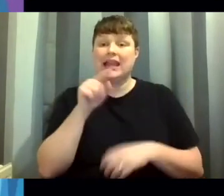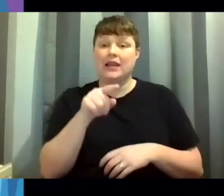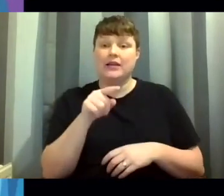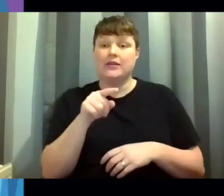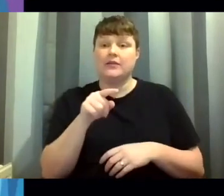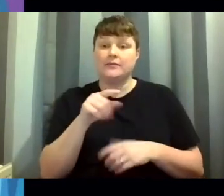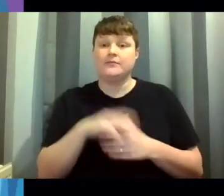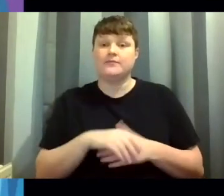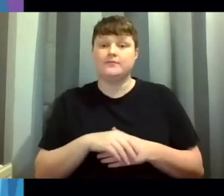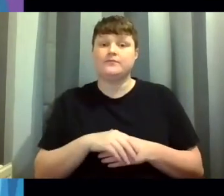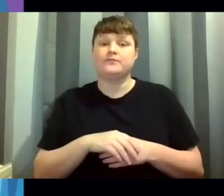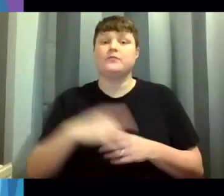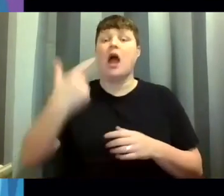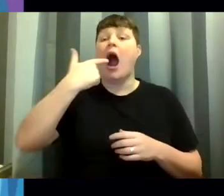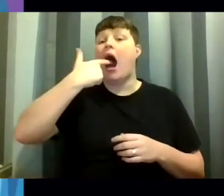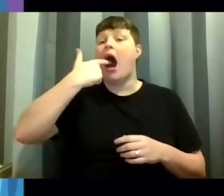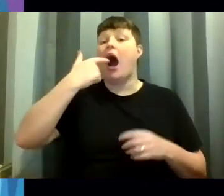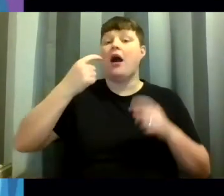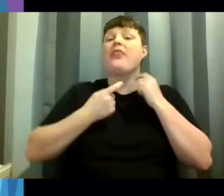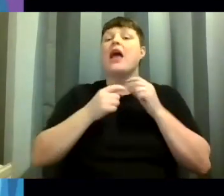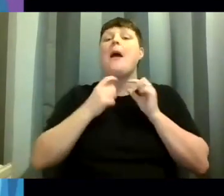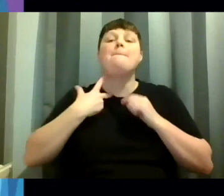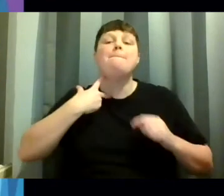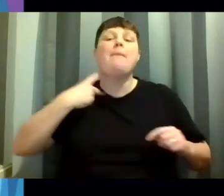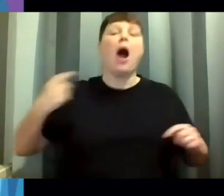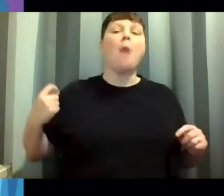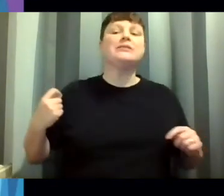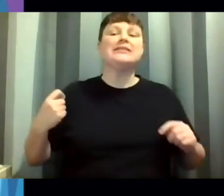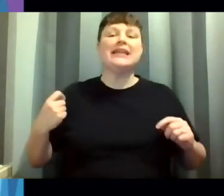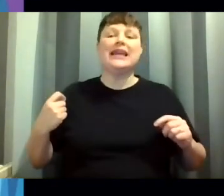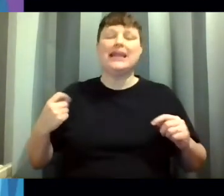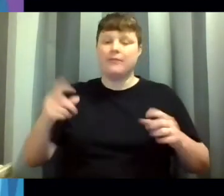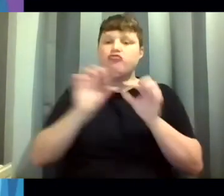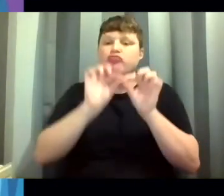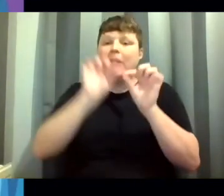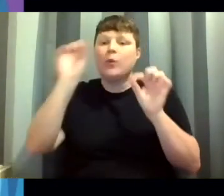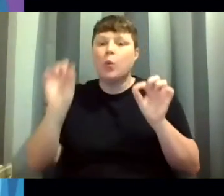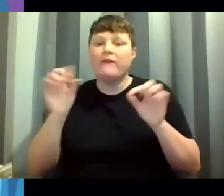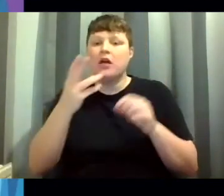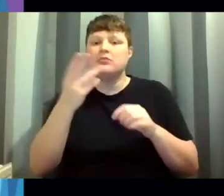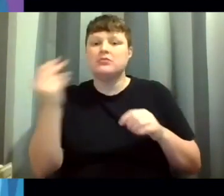endoscopic biopsy to remove a sample of tissue which unfortunately leaves the patient looking a